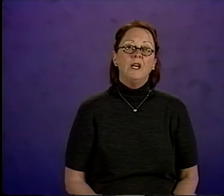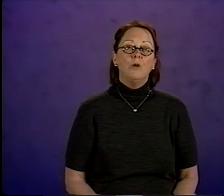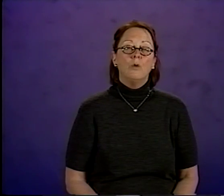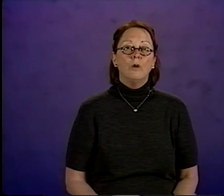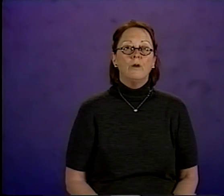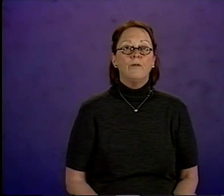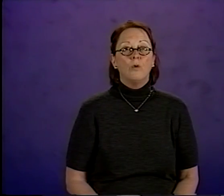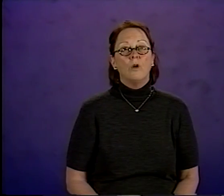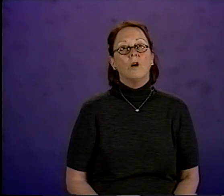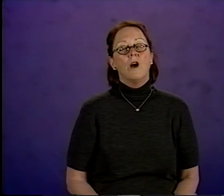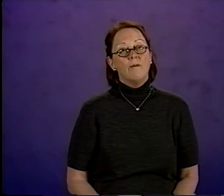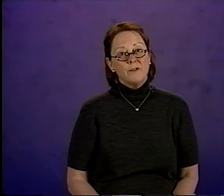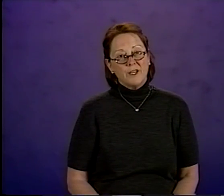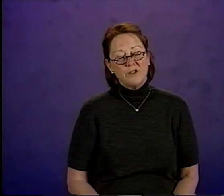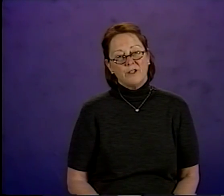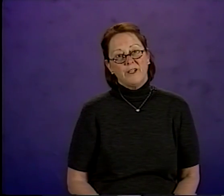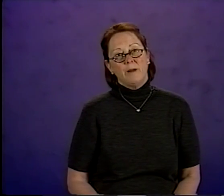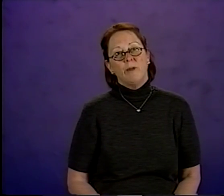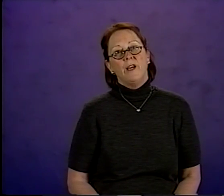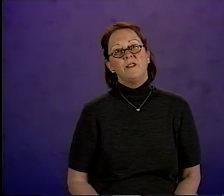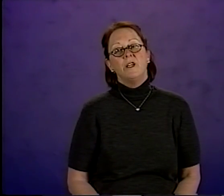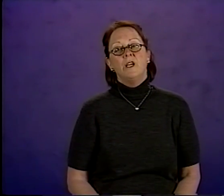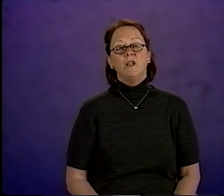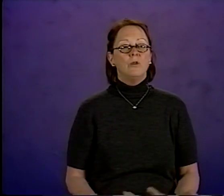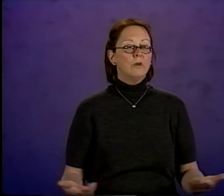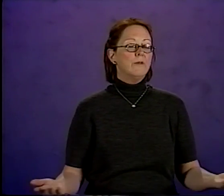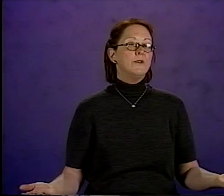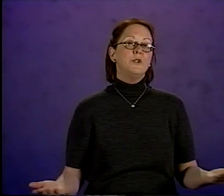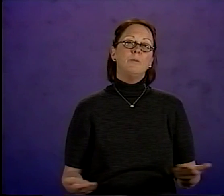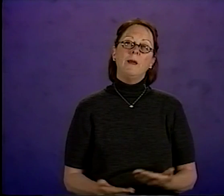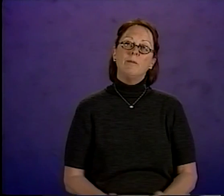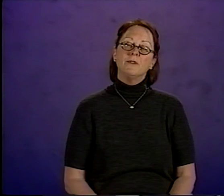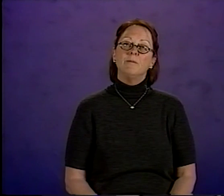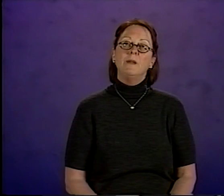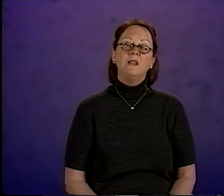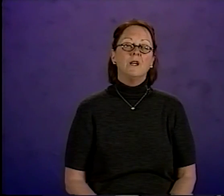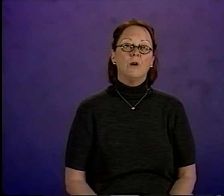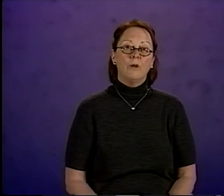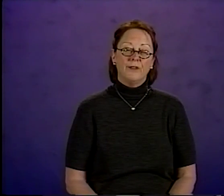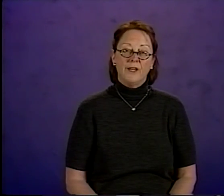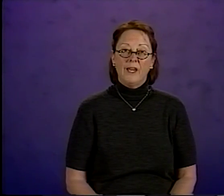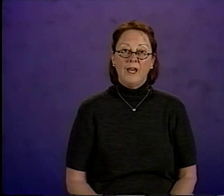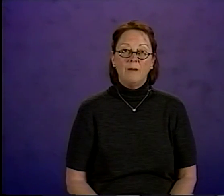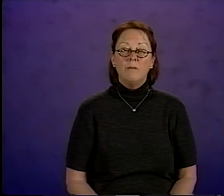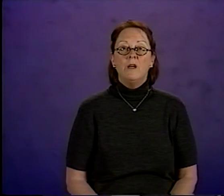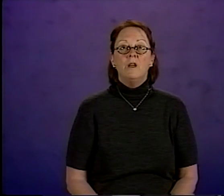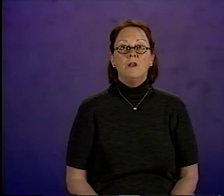in order for conversation take place, in order for two people to meet the goal that they came